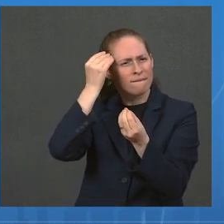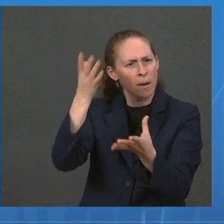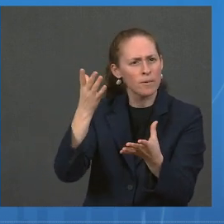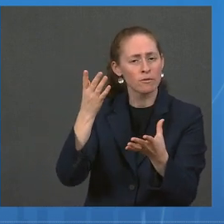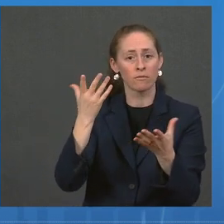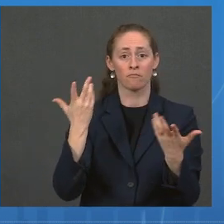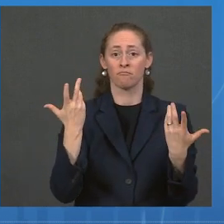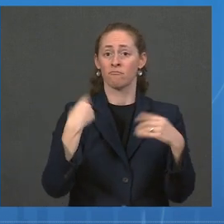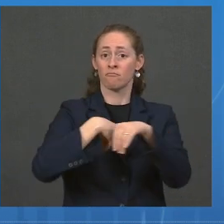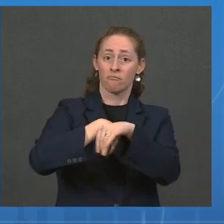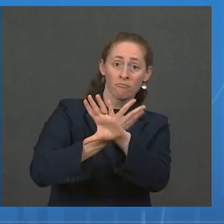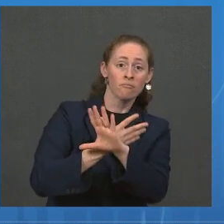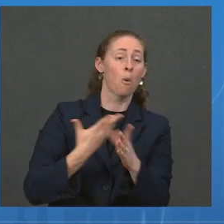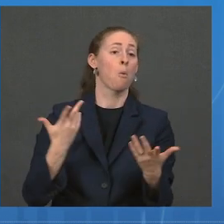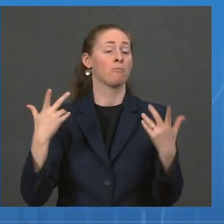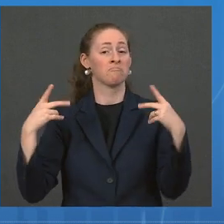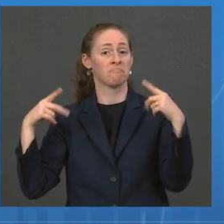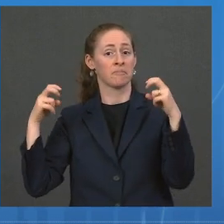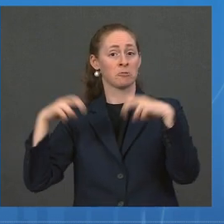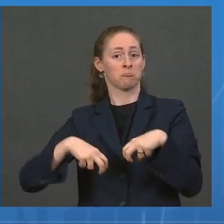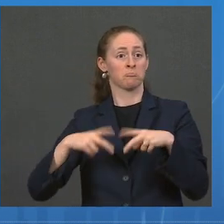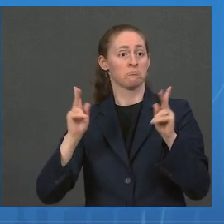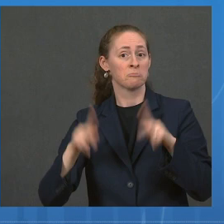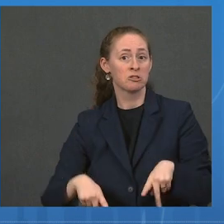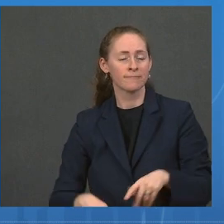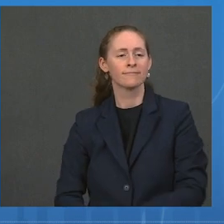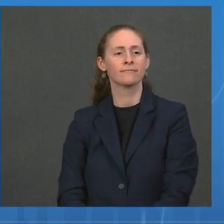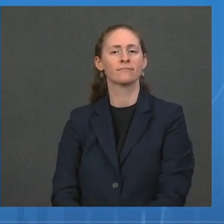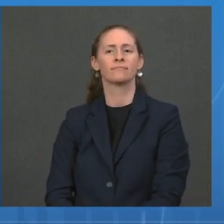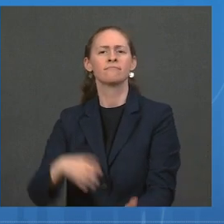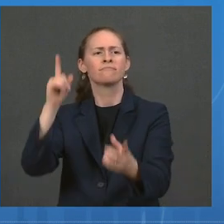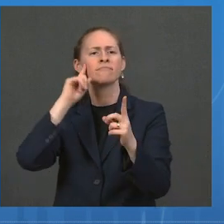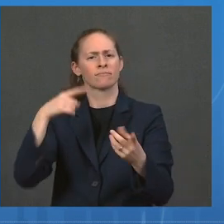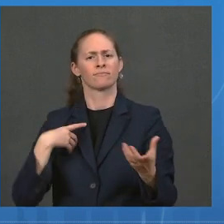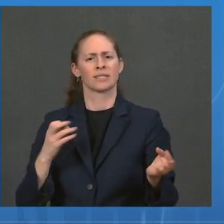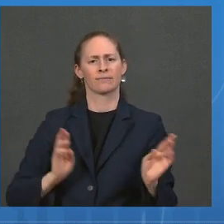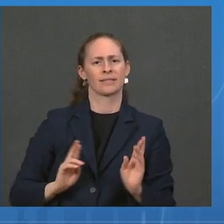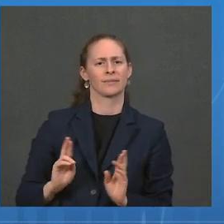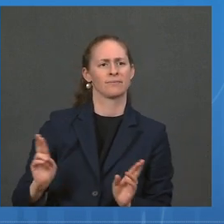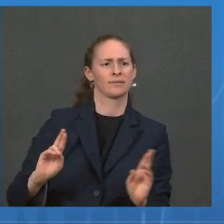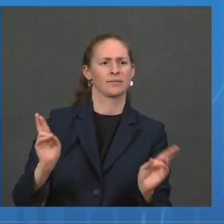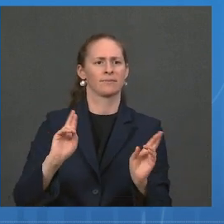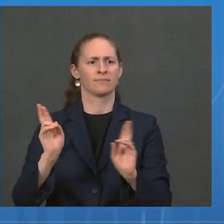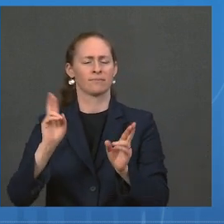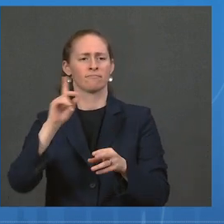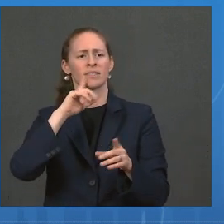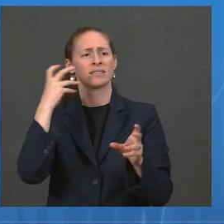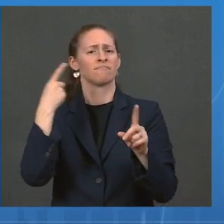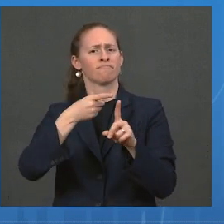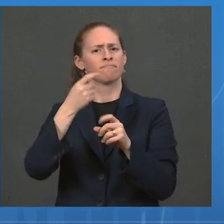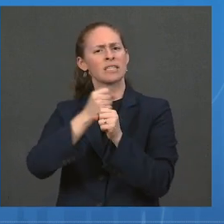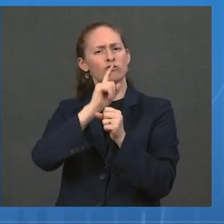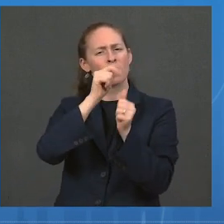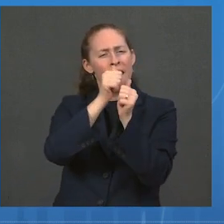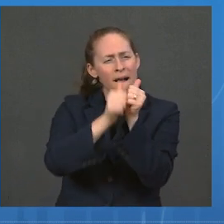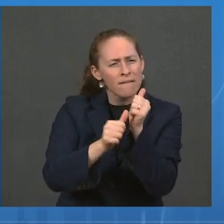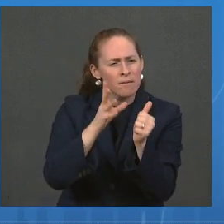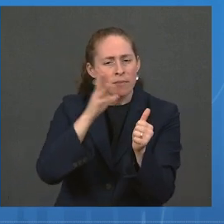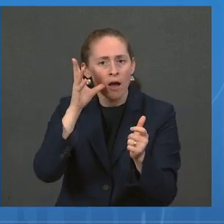We need everyone on board for the work ahead of us because every parent should have the information and tools that they need to help keep their kids safe